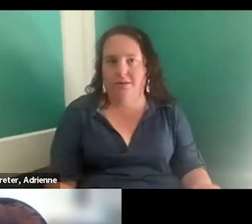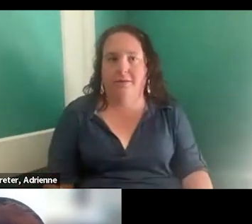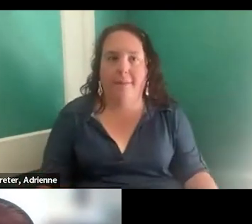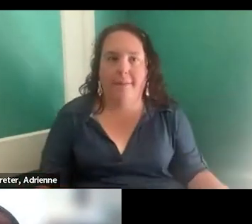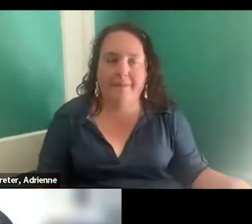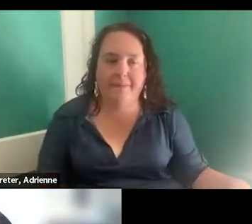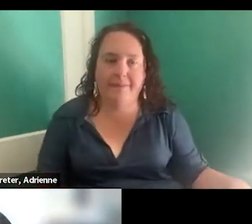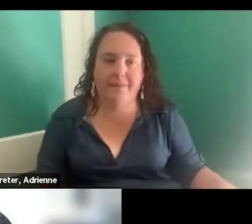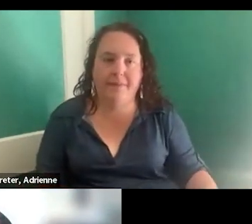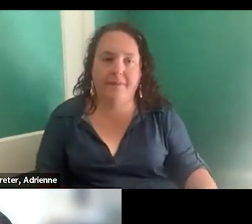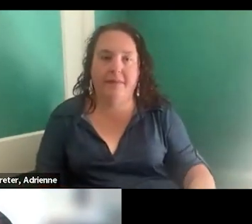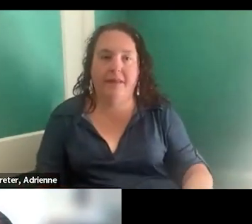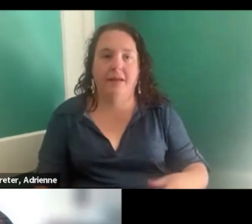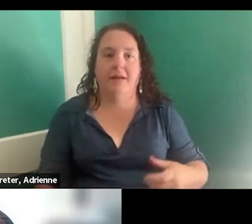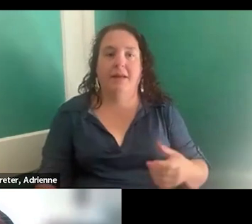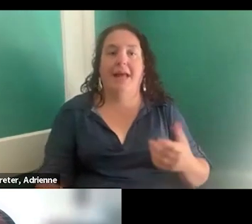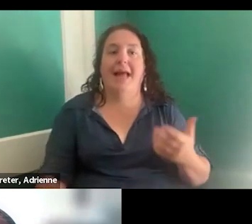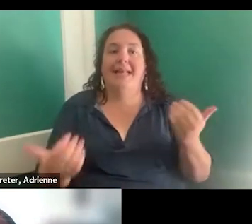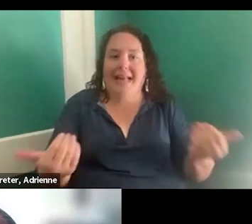Adding in actual items.